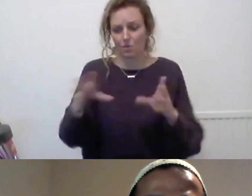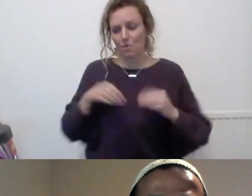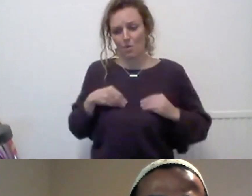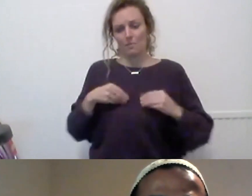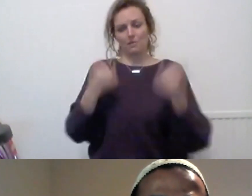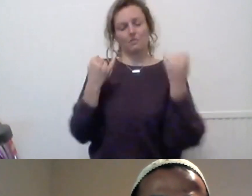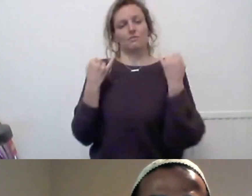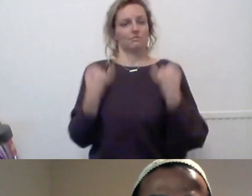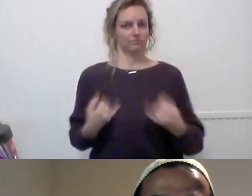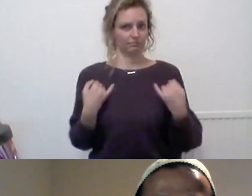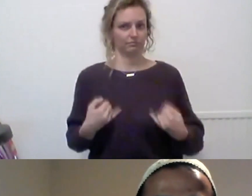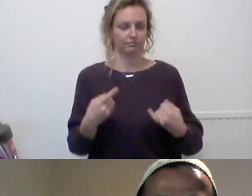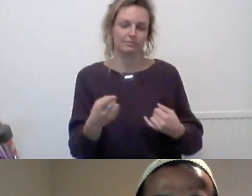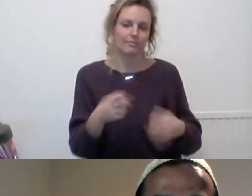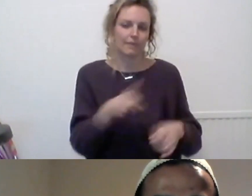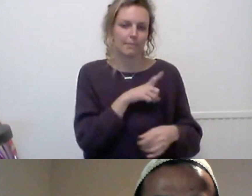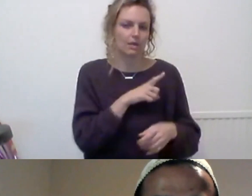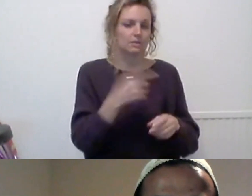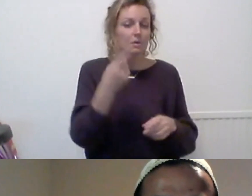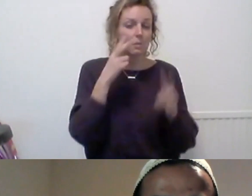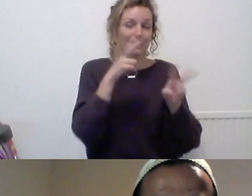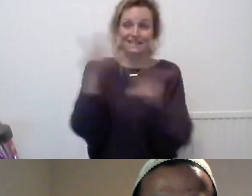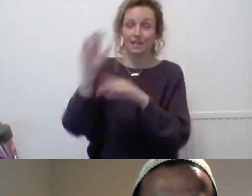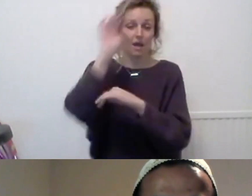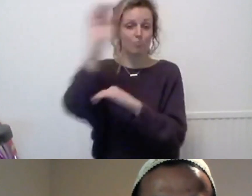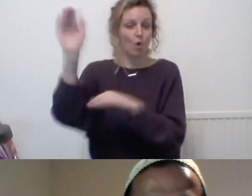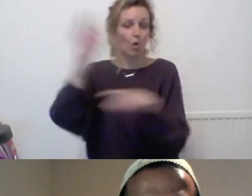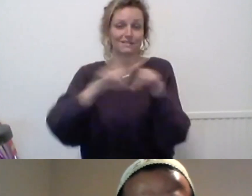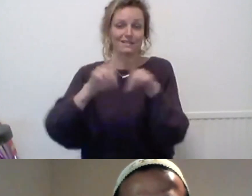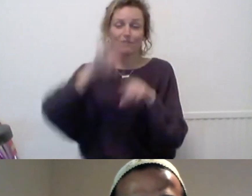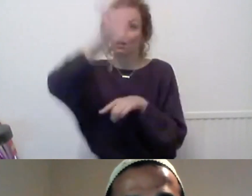adhere to the rules, and the virus can't jump. If it can't, can't get from one place